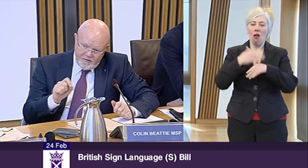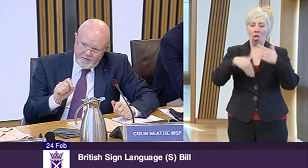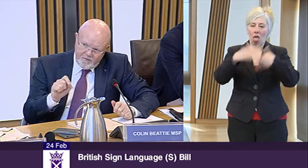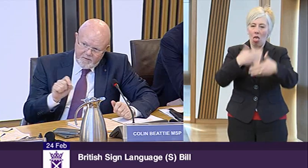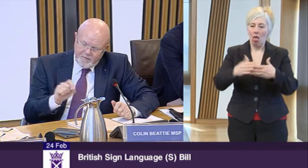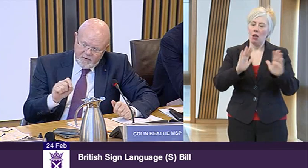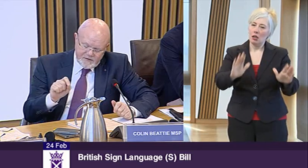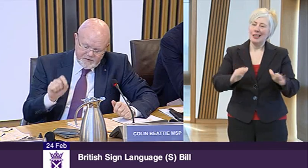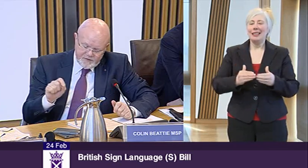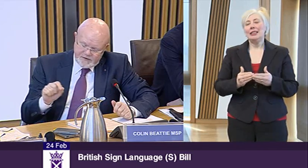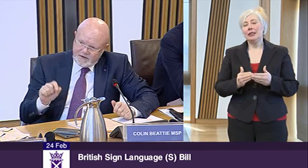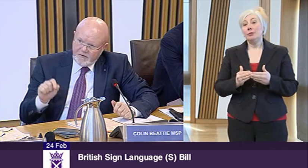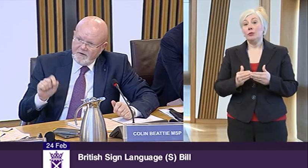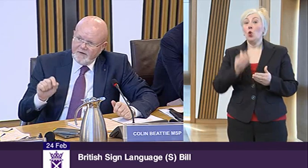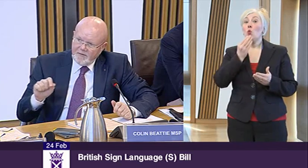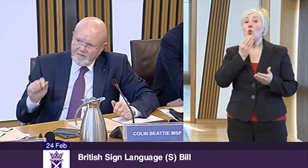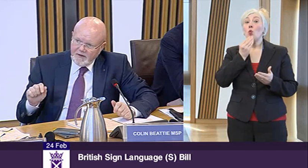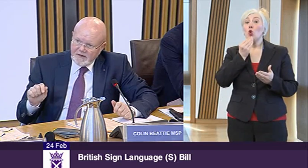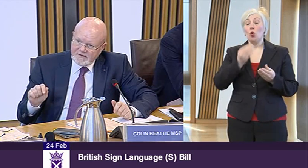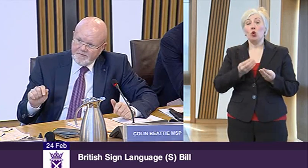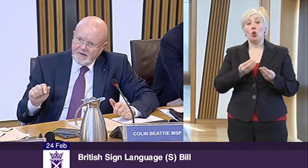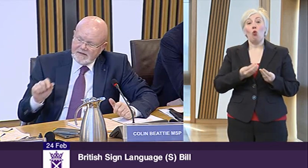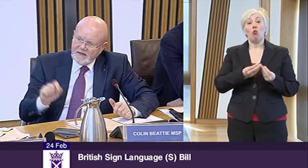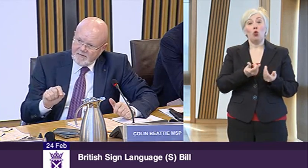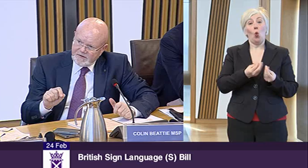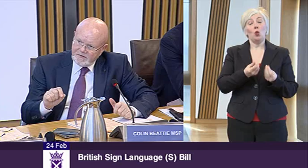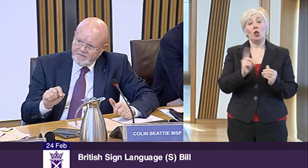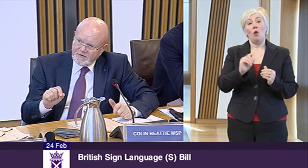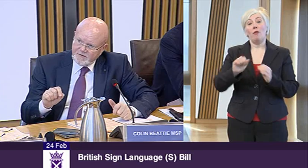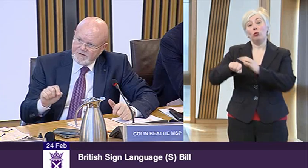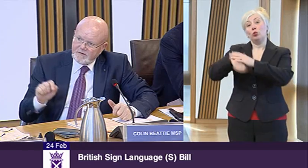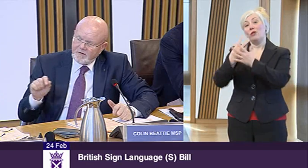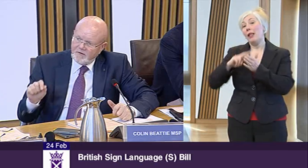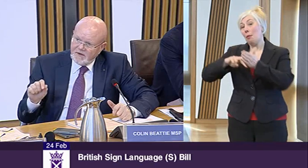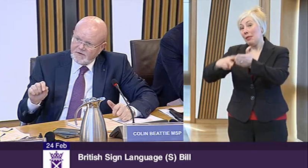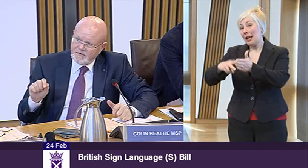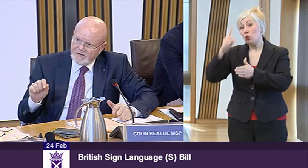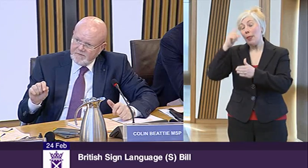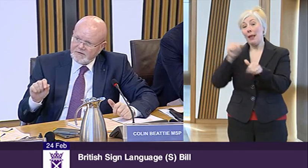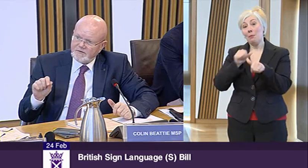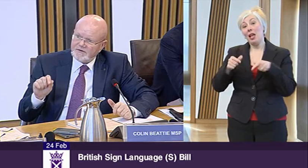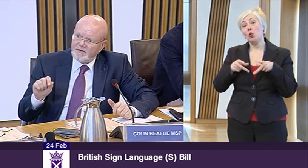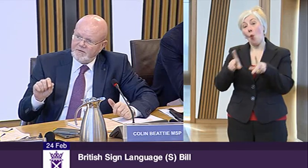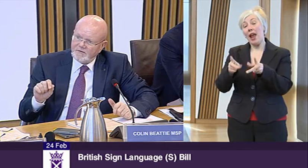We are using resources to develop plans. Is that the best use of resources or could those